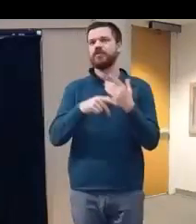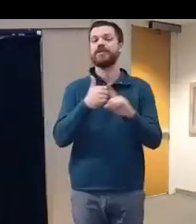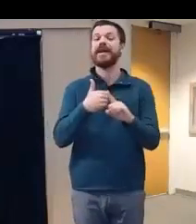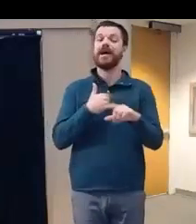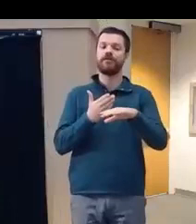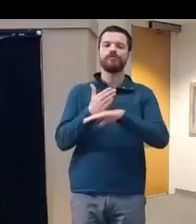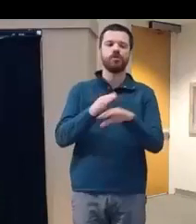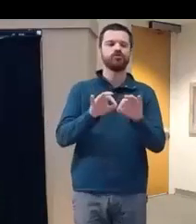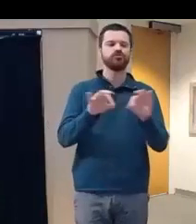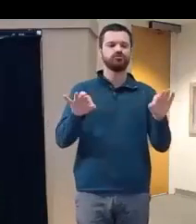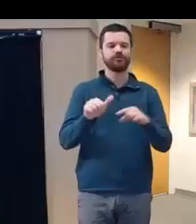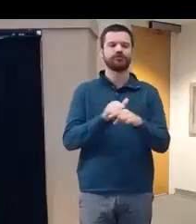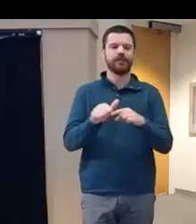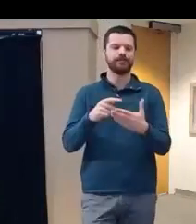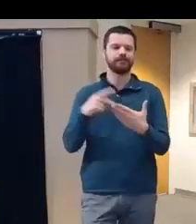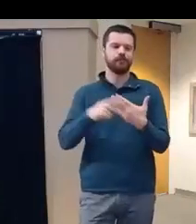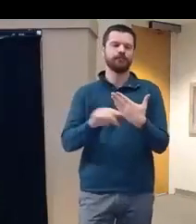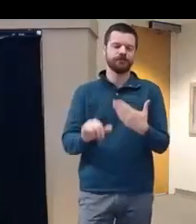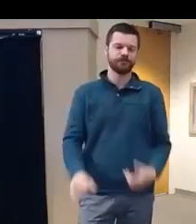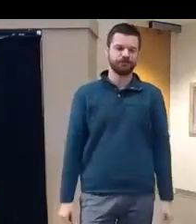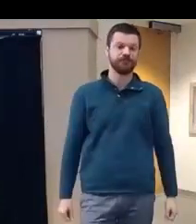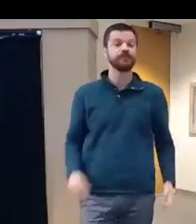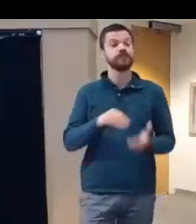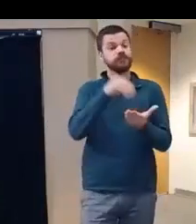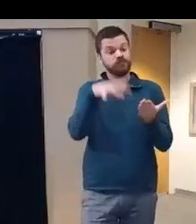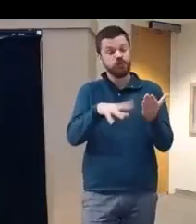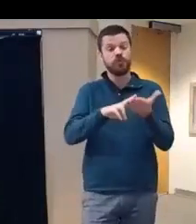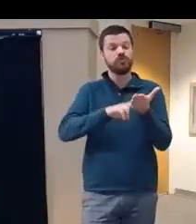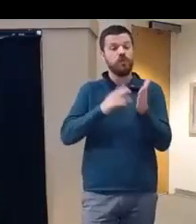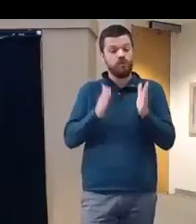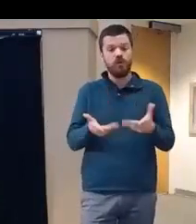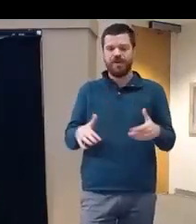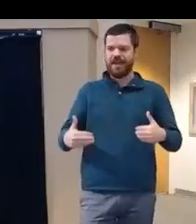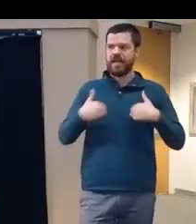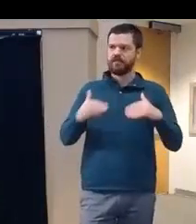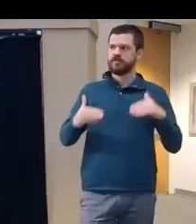degree training option in which these students and enrollees already have advanced degrees like